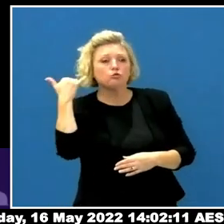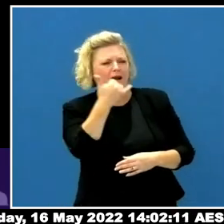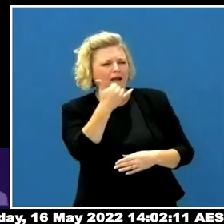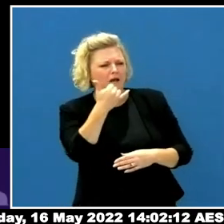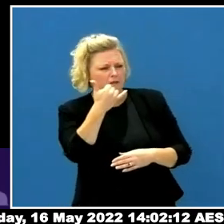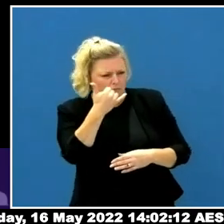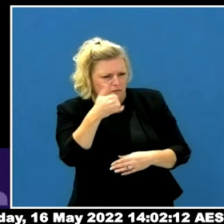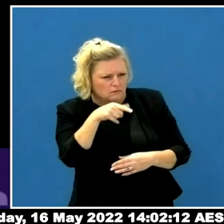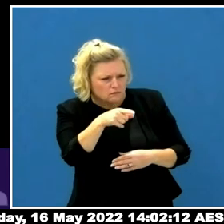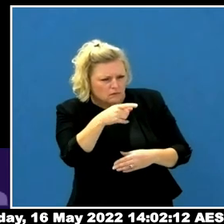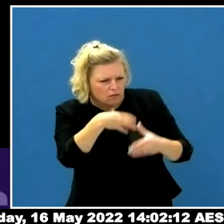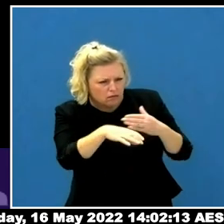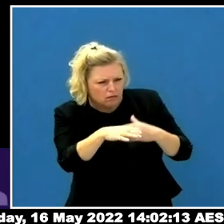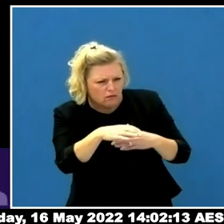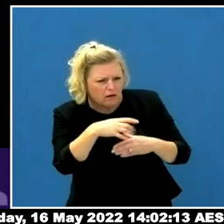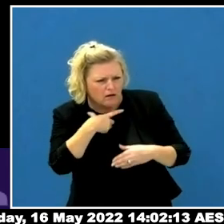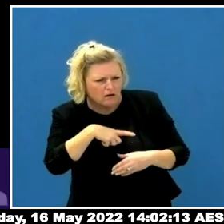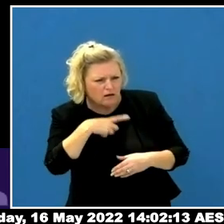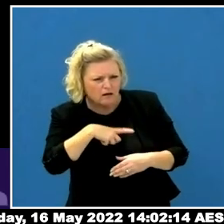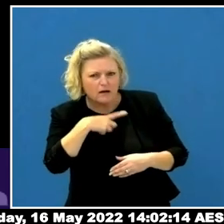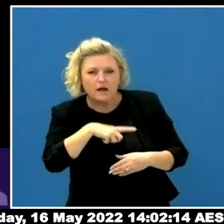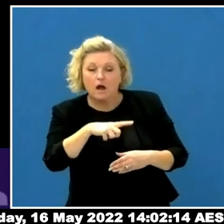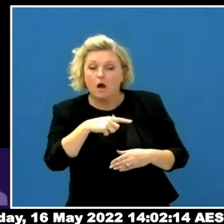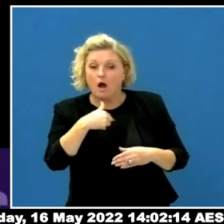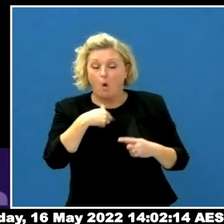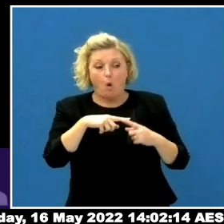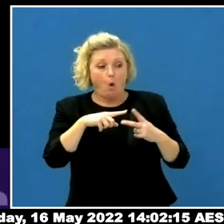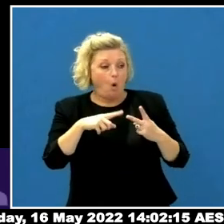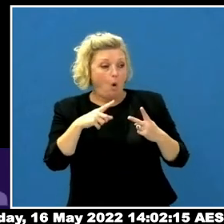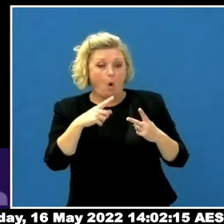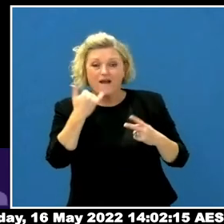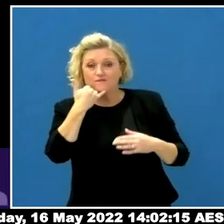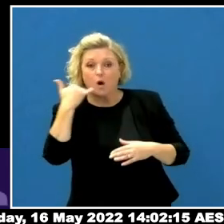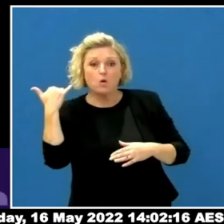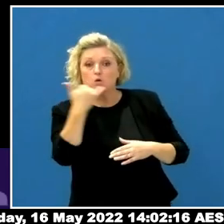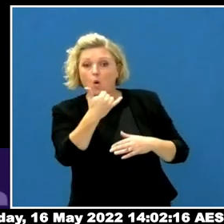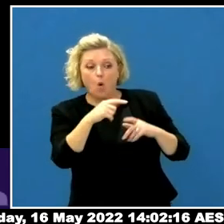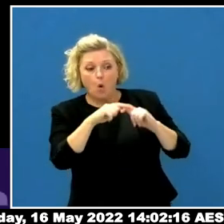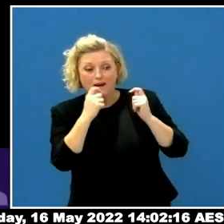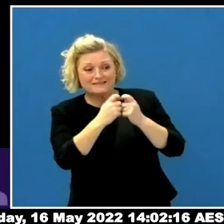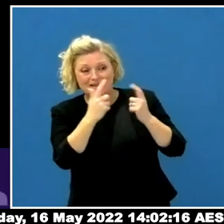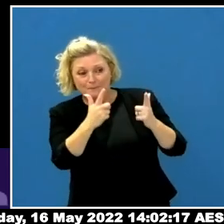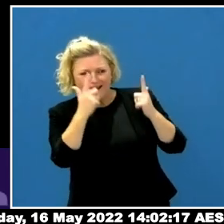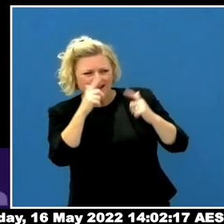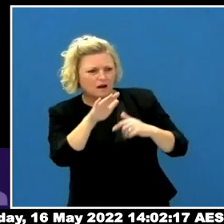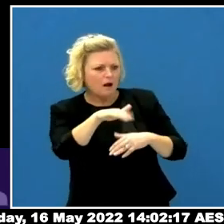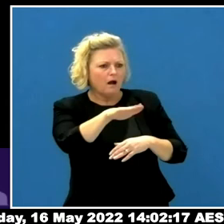and you'd ring up and ask for the Team Leader by name, and they'd go, "Oh no, that person's no longer here any more."